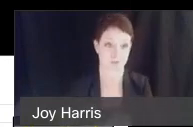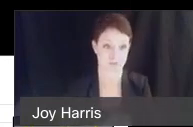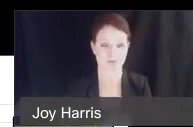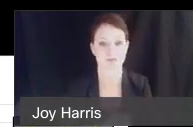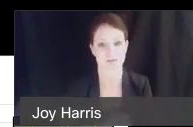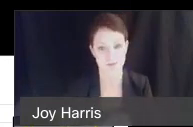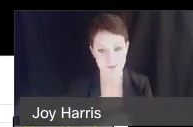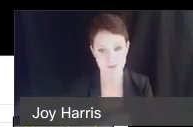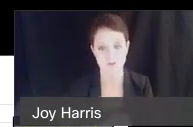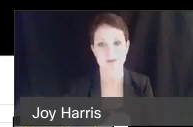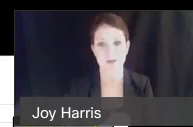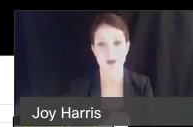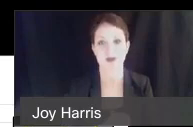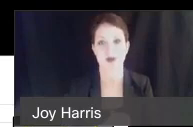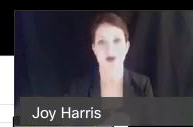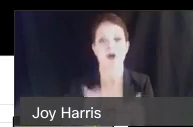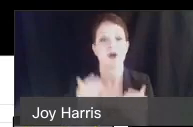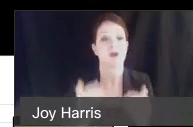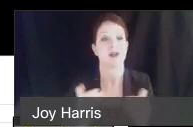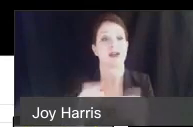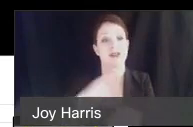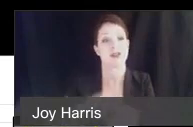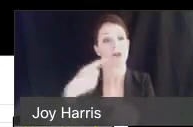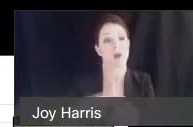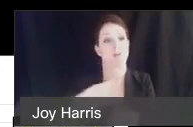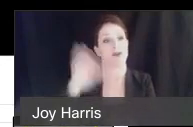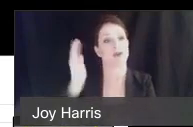Also, it's time for our monthly presentation of our age